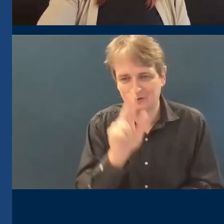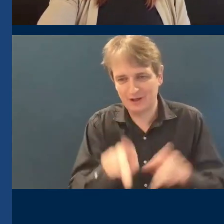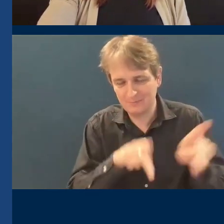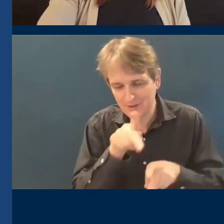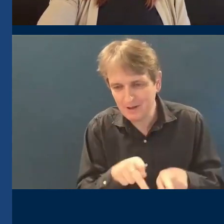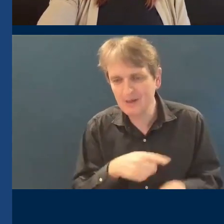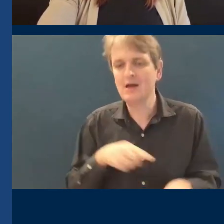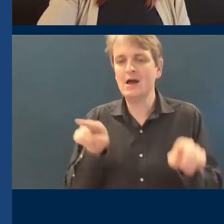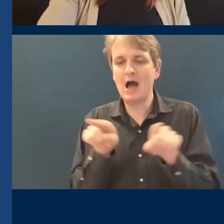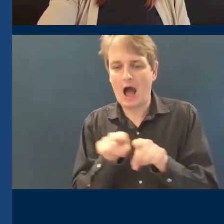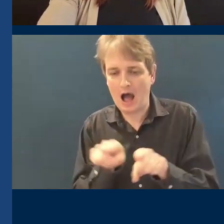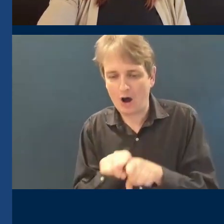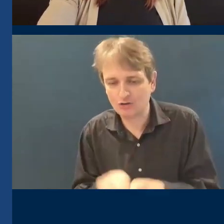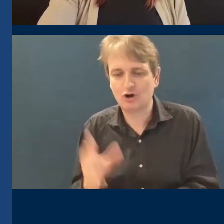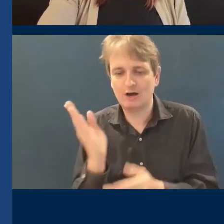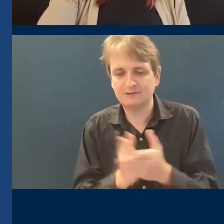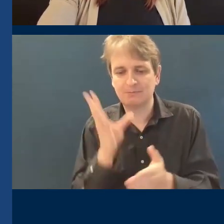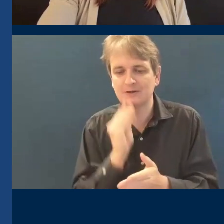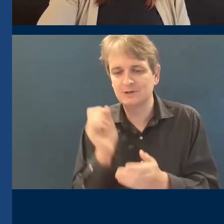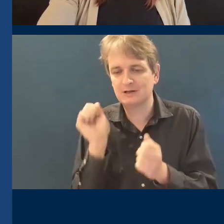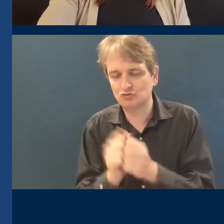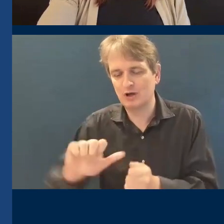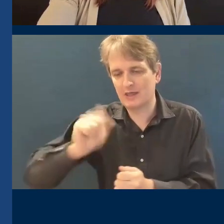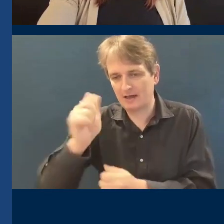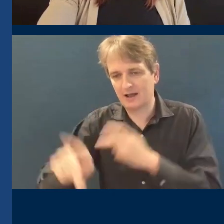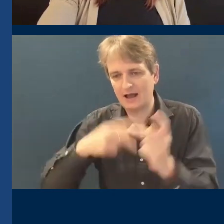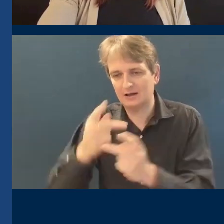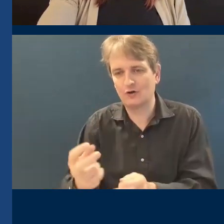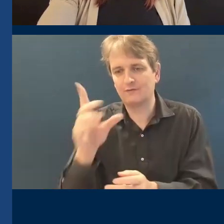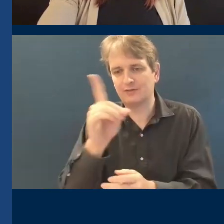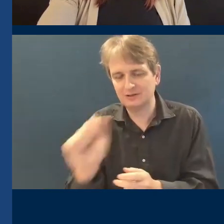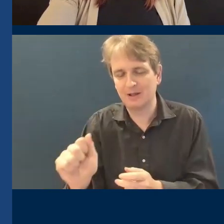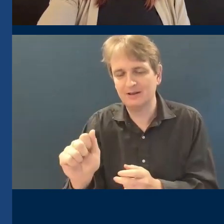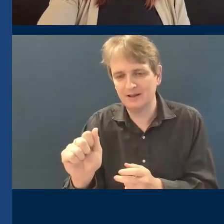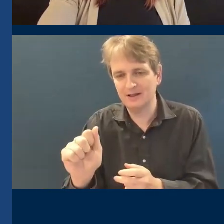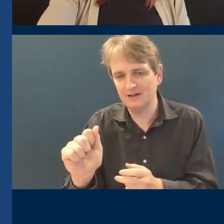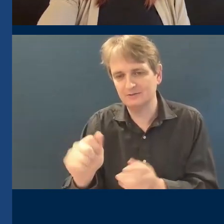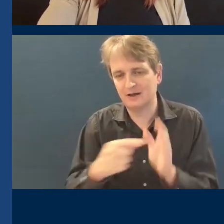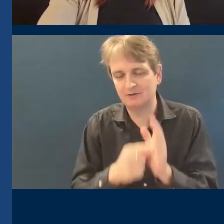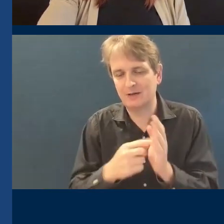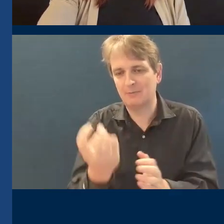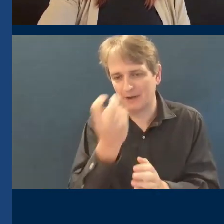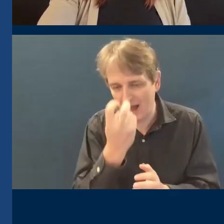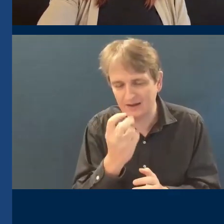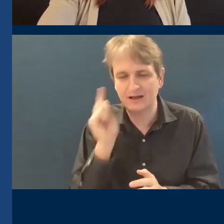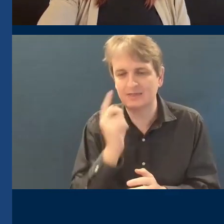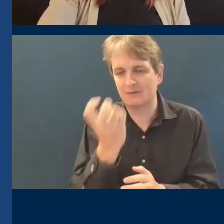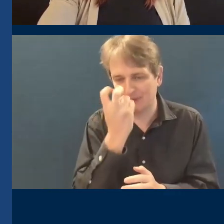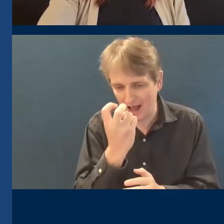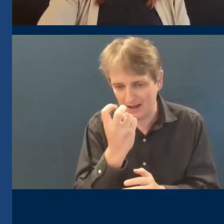make accommodations for deaf and hard of hearing people as well as having some experience with different kinds of disabilities and providing access,